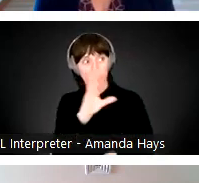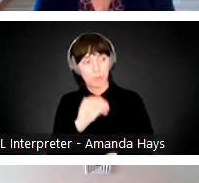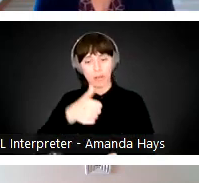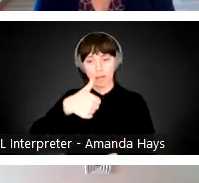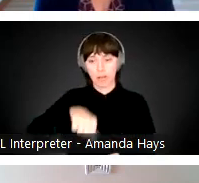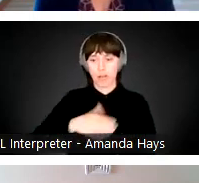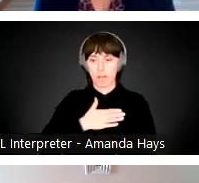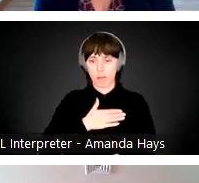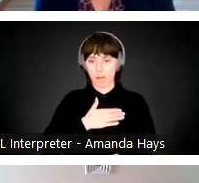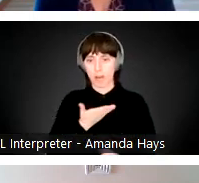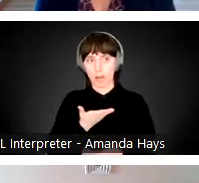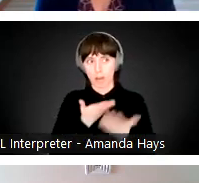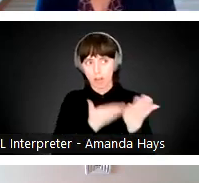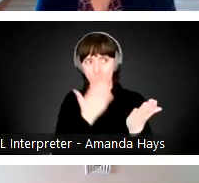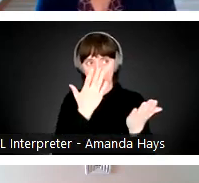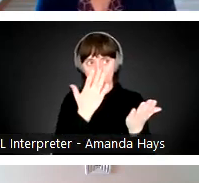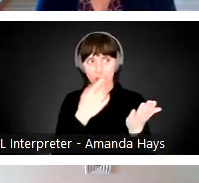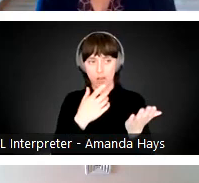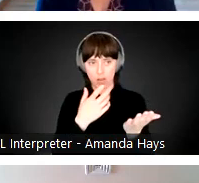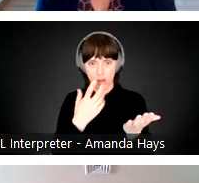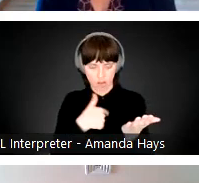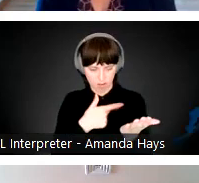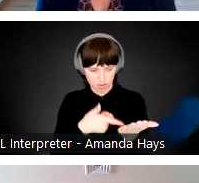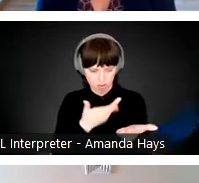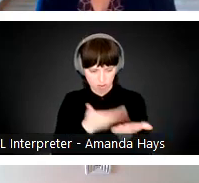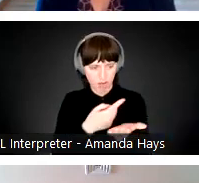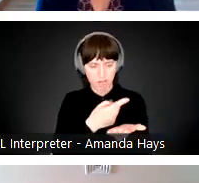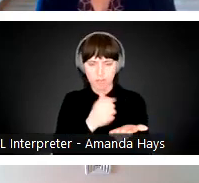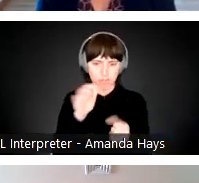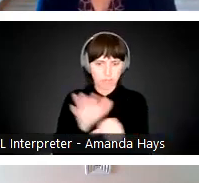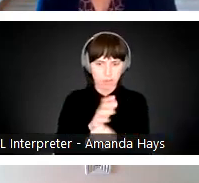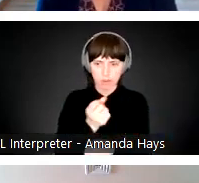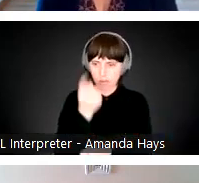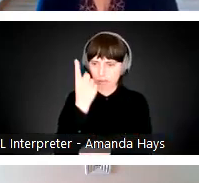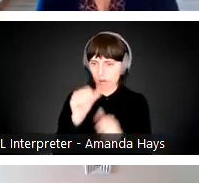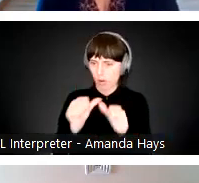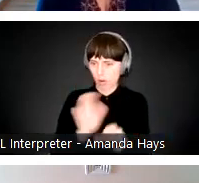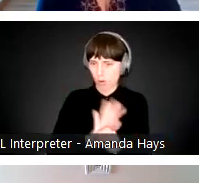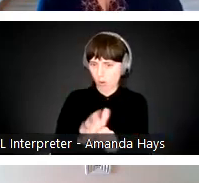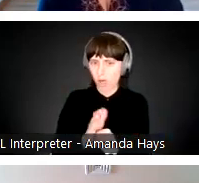showed a lack of understanding of Long